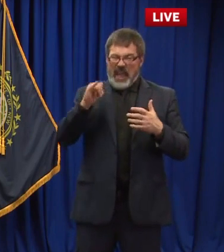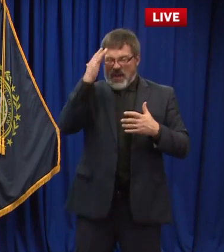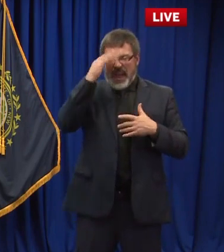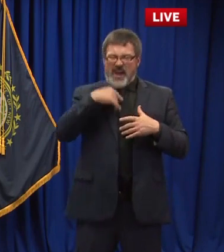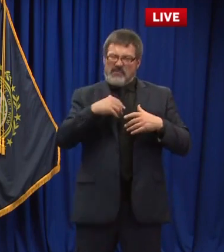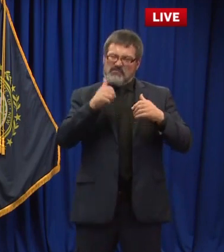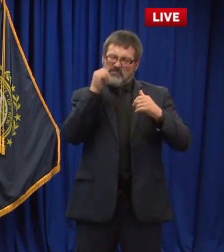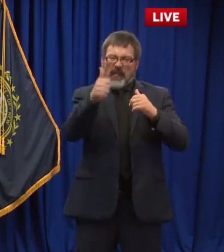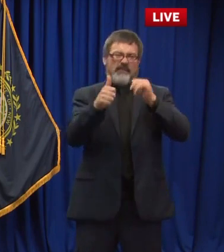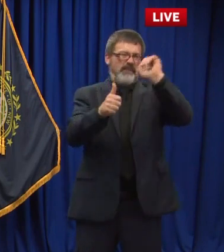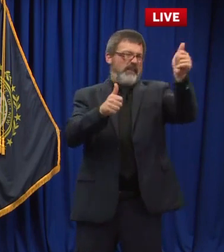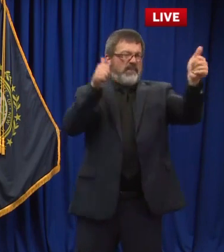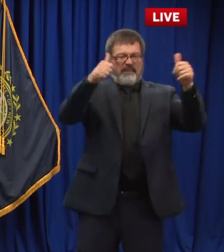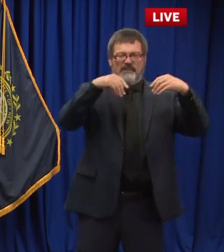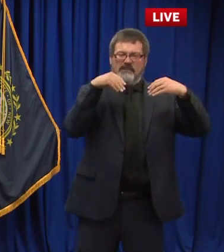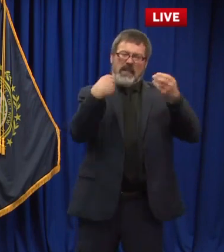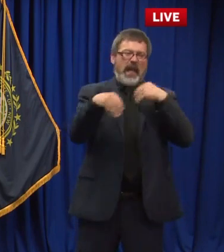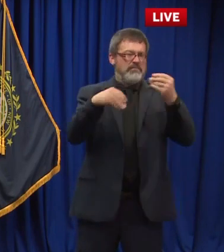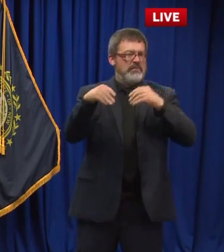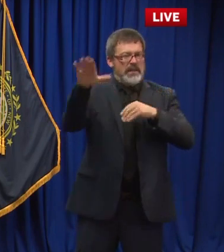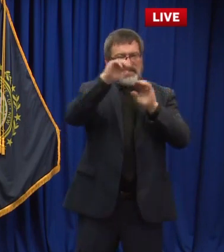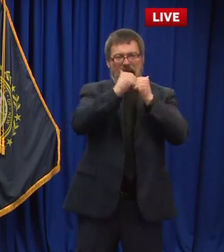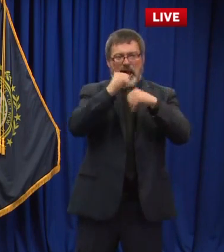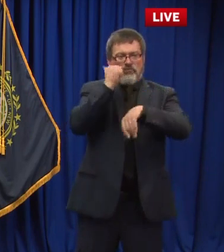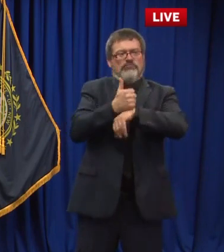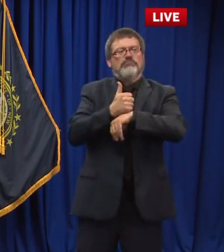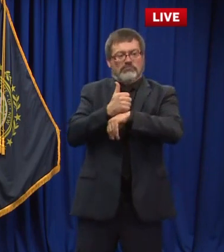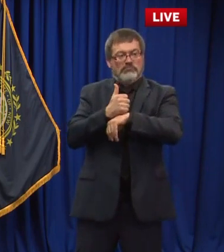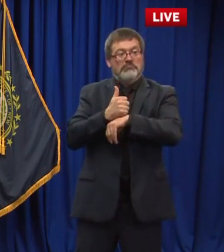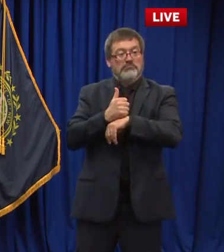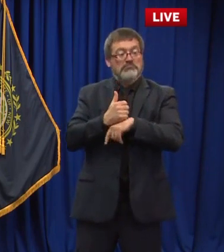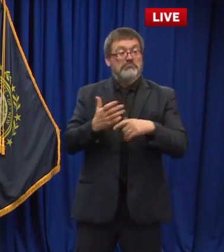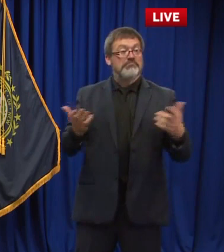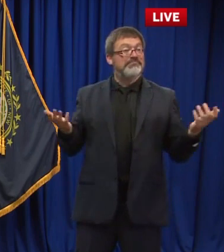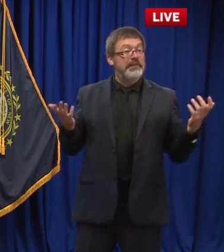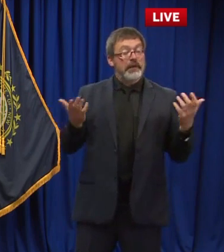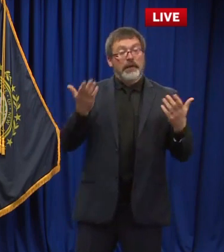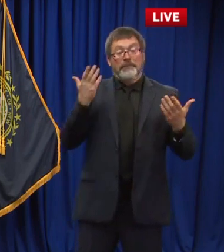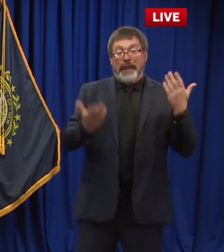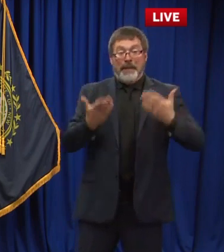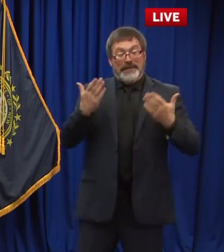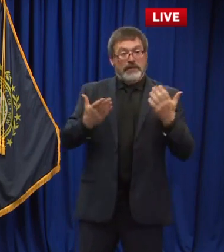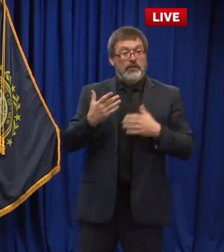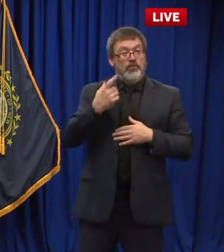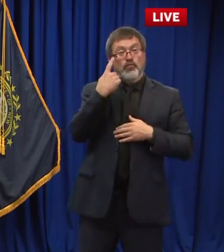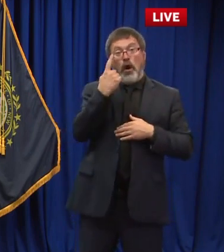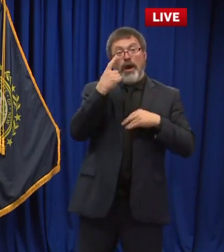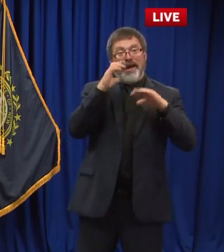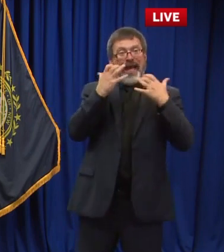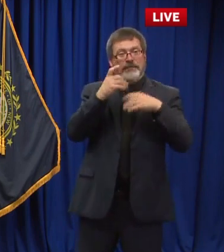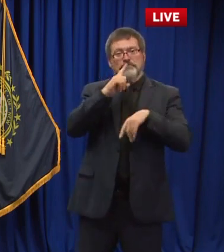STAFFING HOPING THAT MAYBE A CERTAIN SEGMENT OR CLASS WERE TWO GETS QUARANTINED AND ARE OUT.